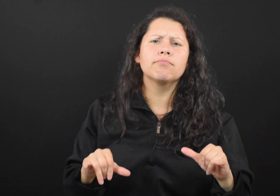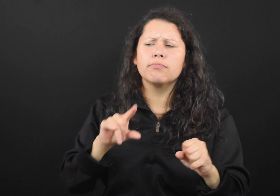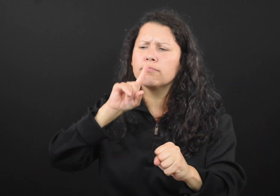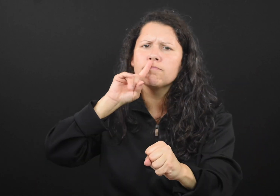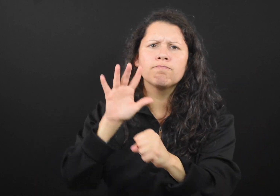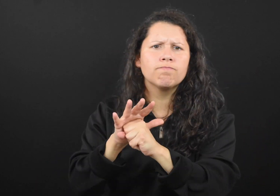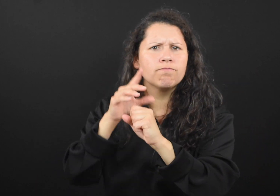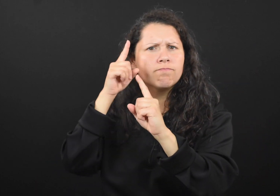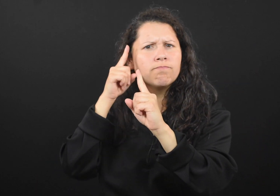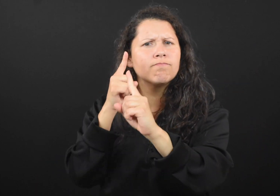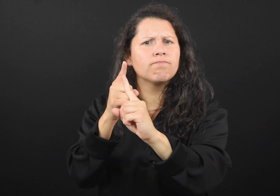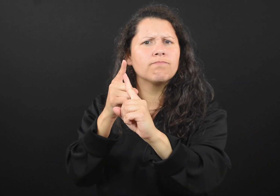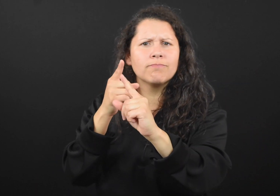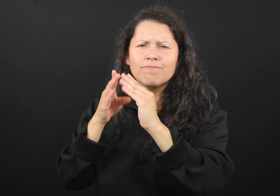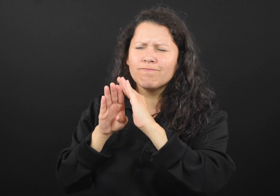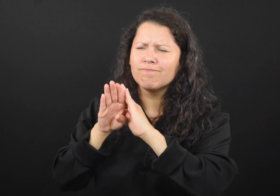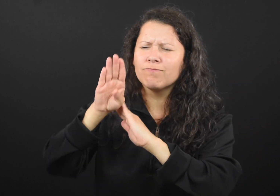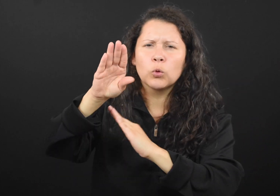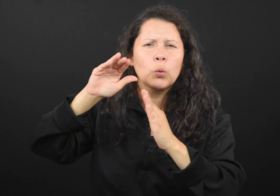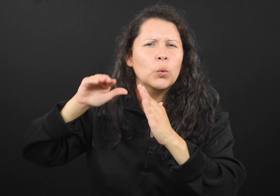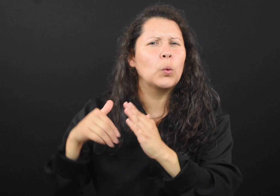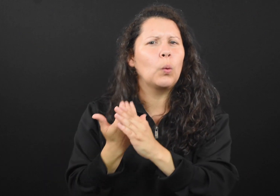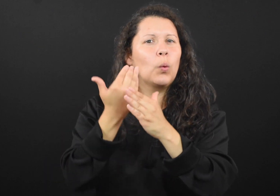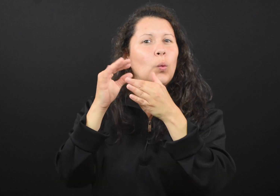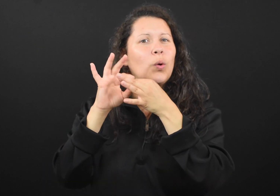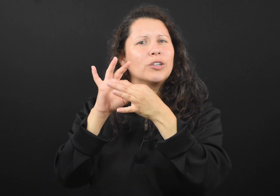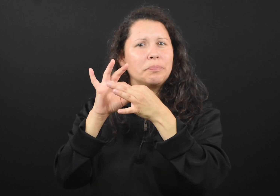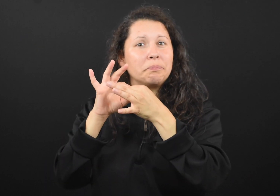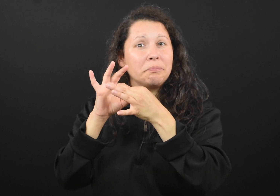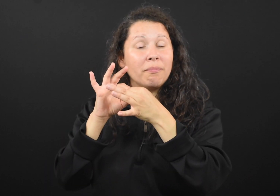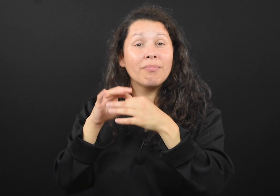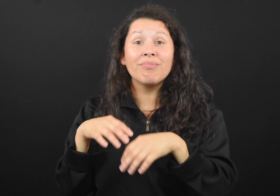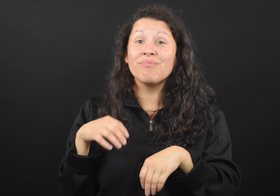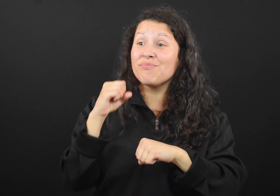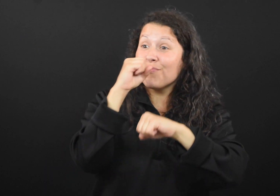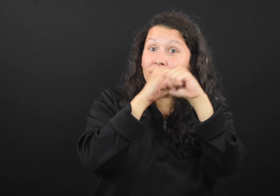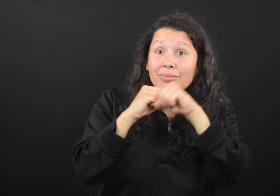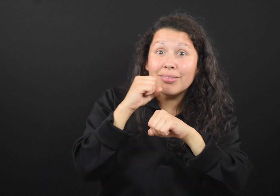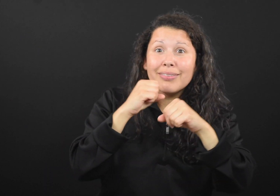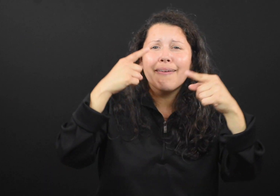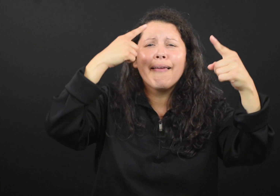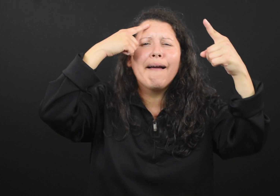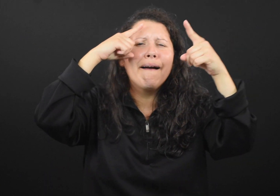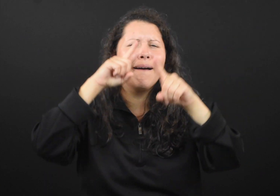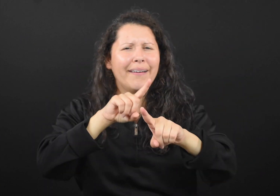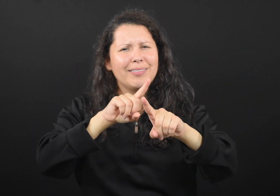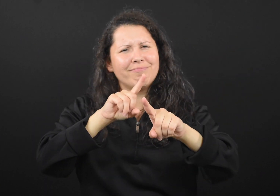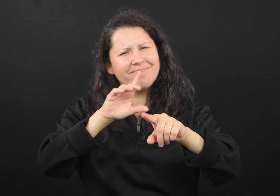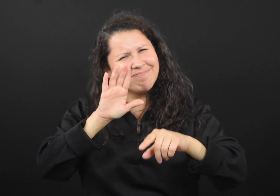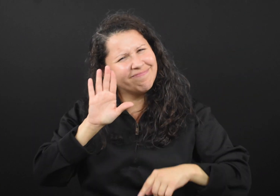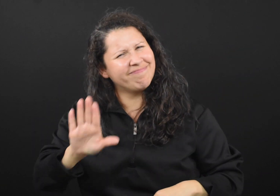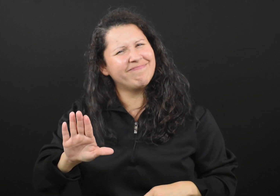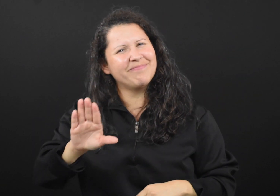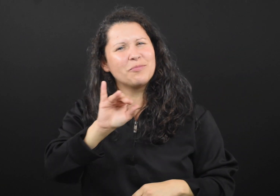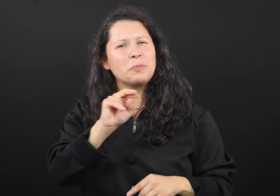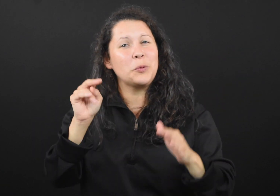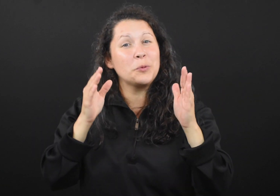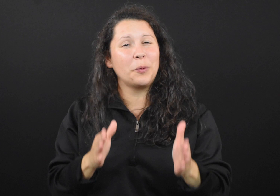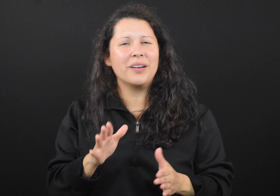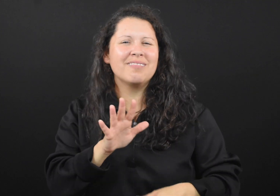developing new relationships and strategies that resonate with all Minnesotans.